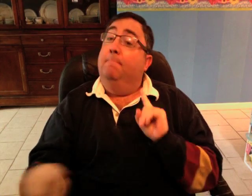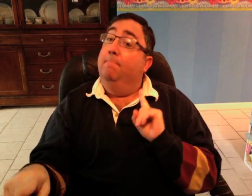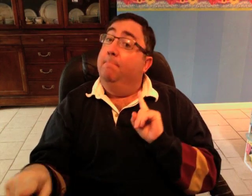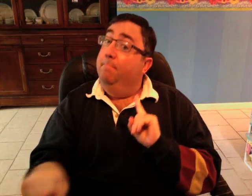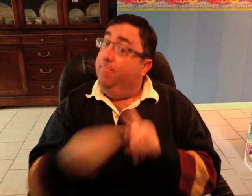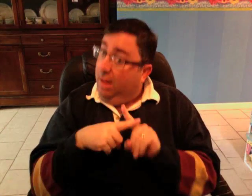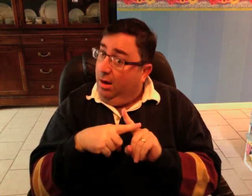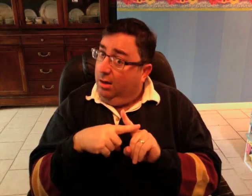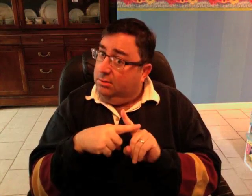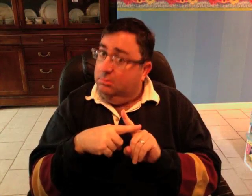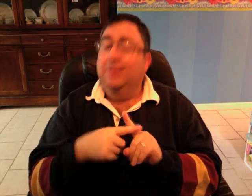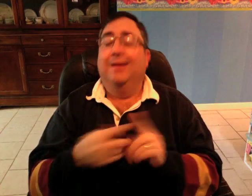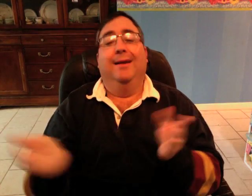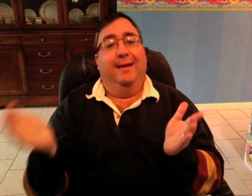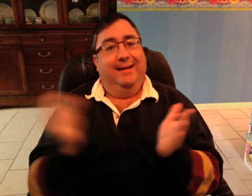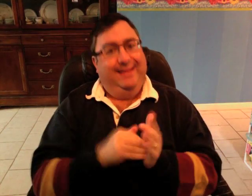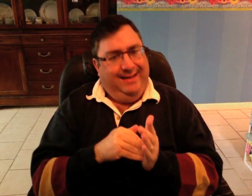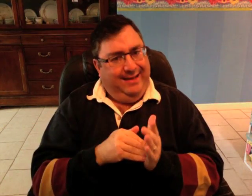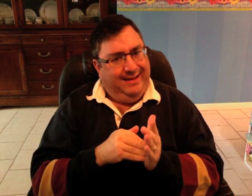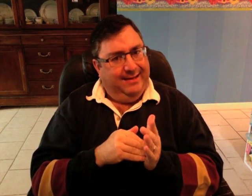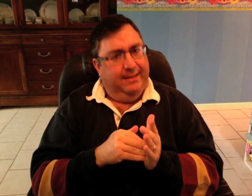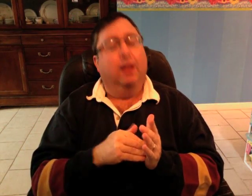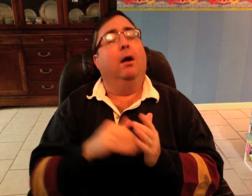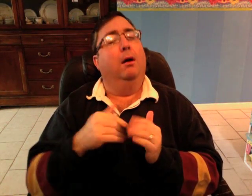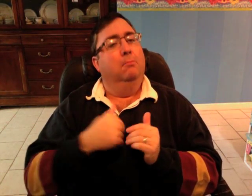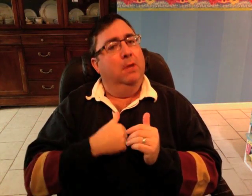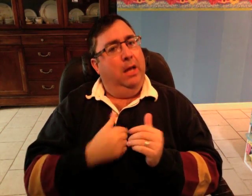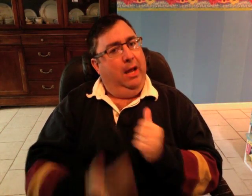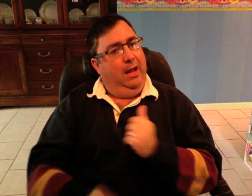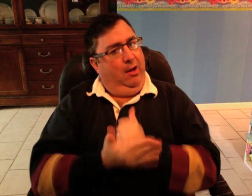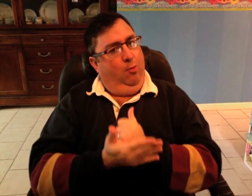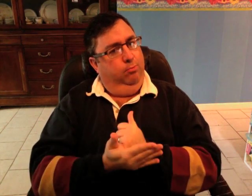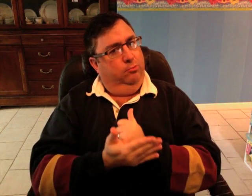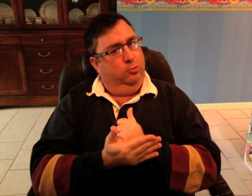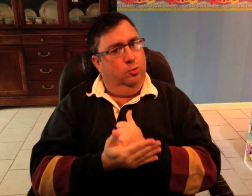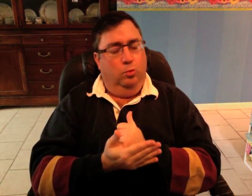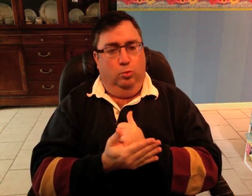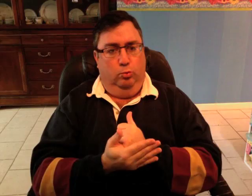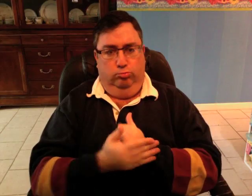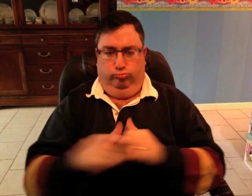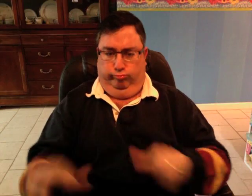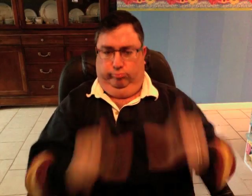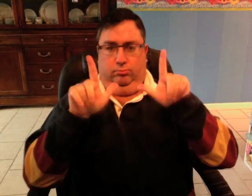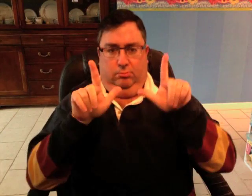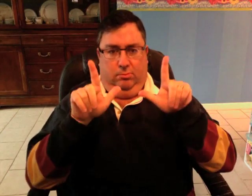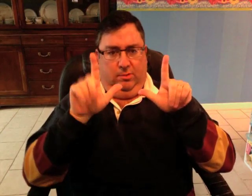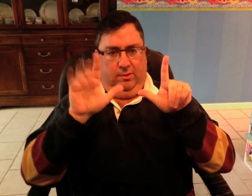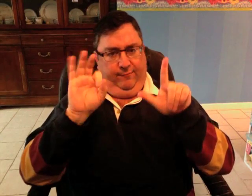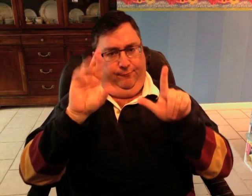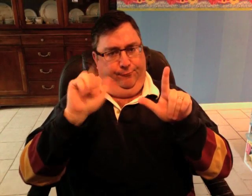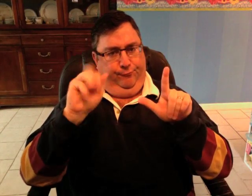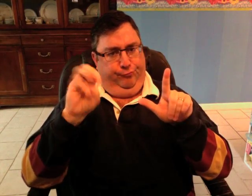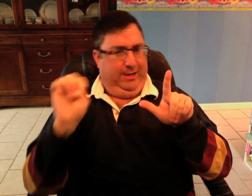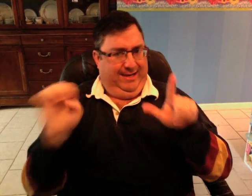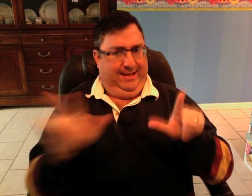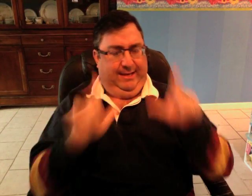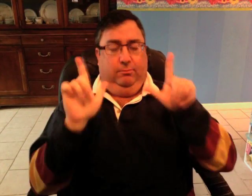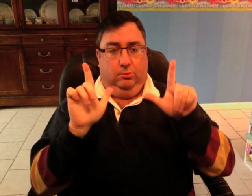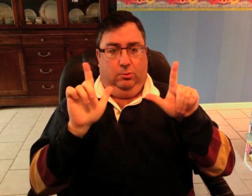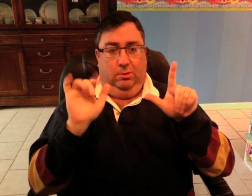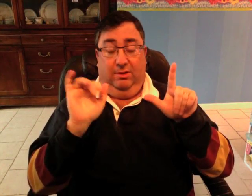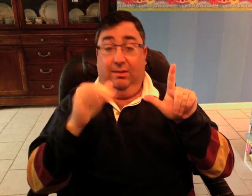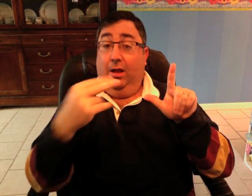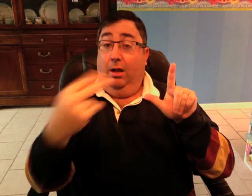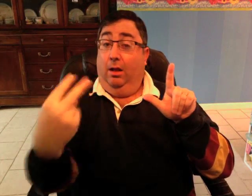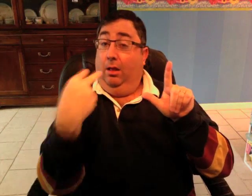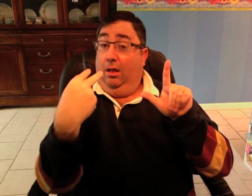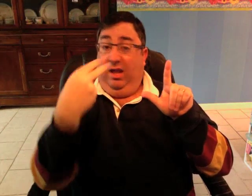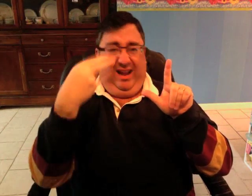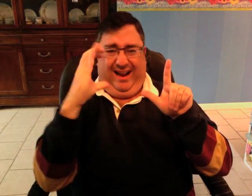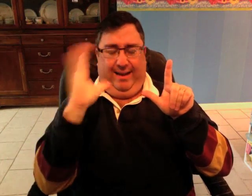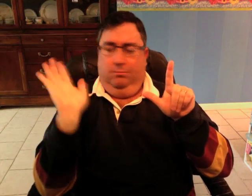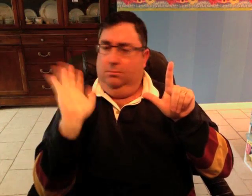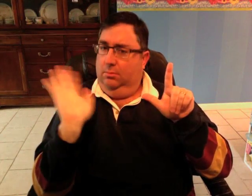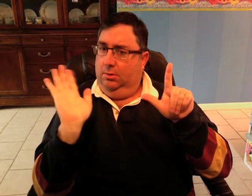And again, I'm helping to create a new reframing -- not one of being handicapped,